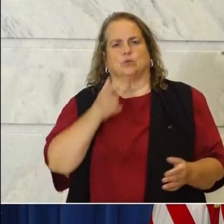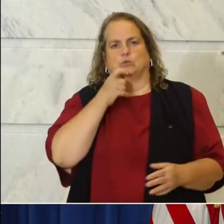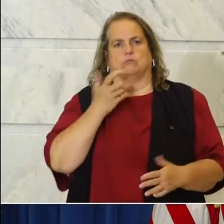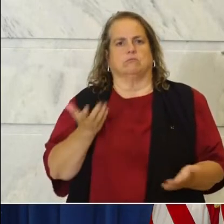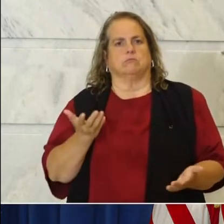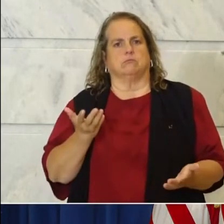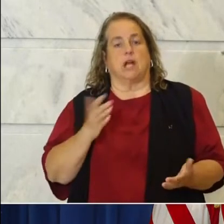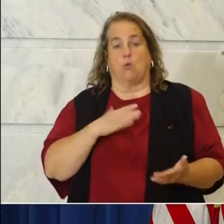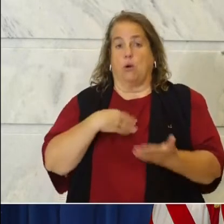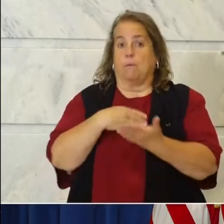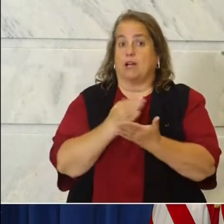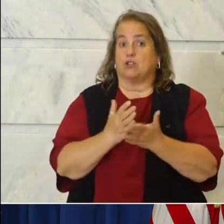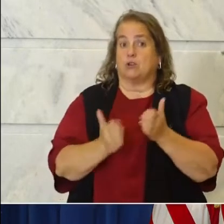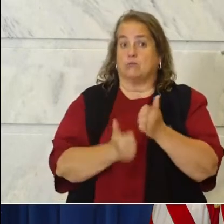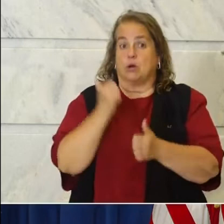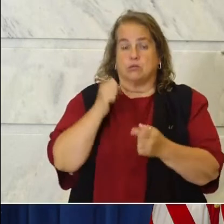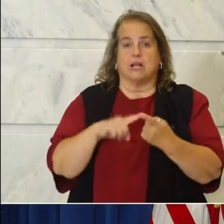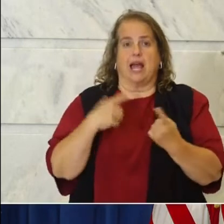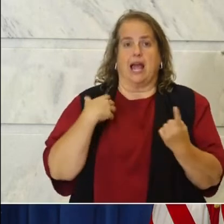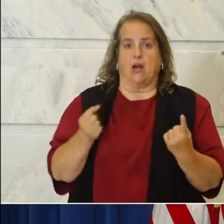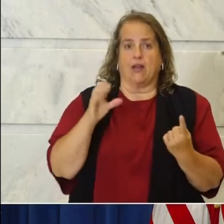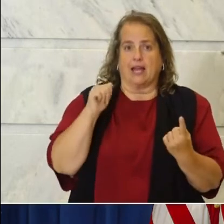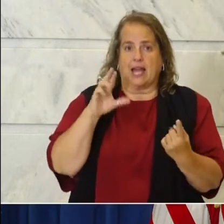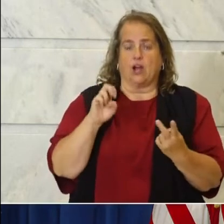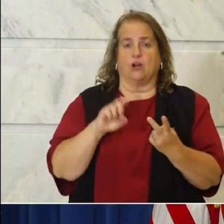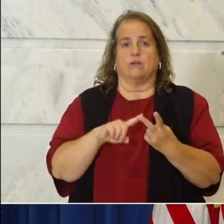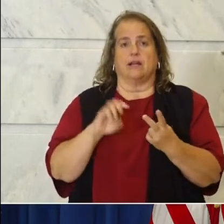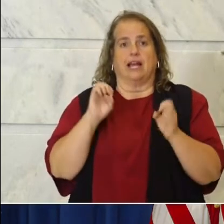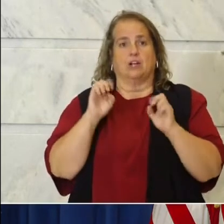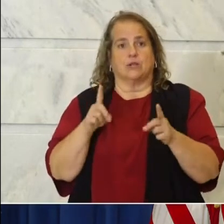health care, our education and our and our corrections costs and the